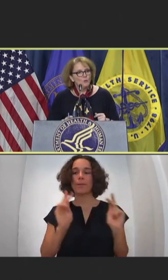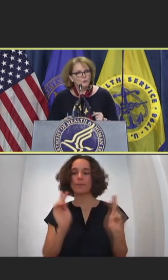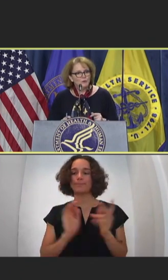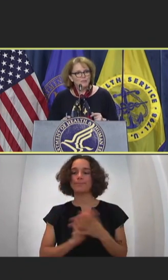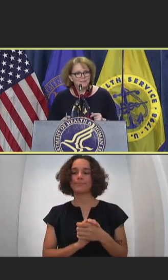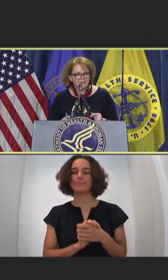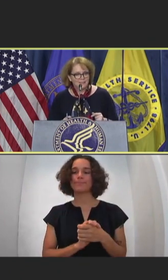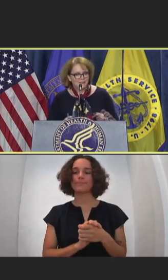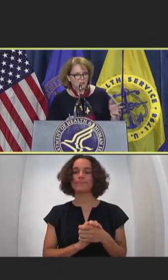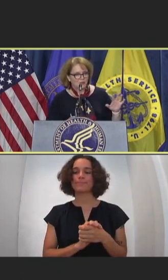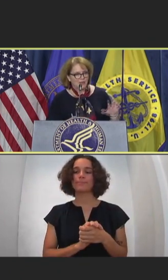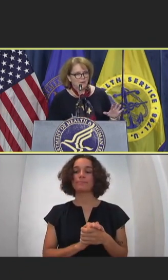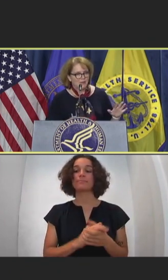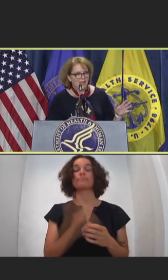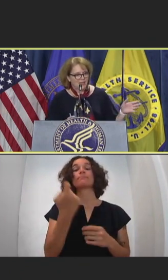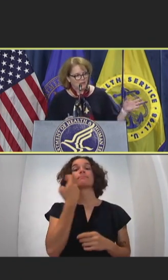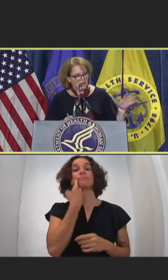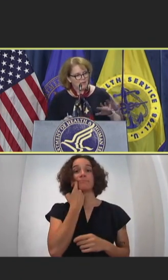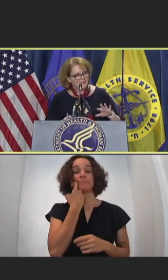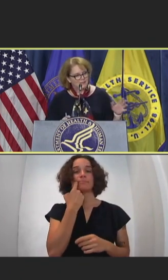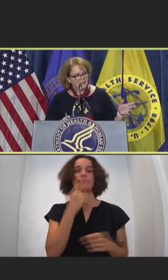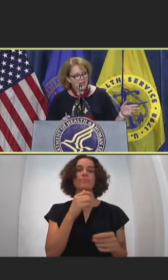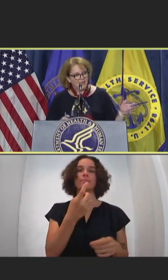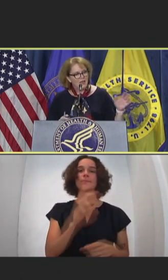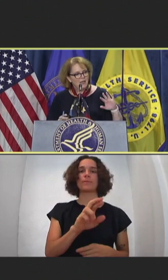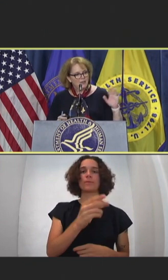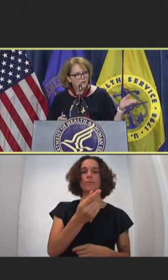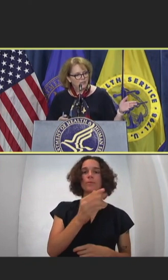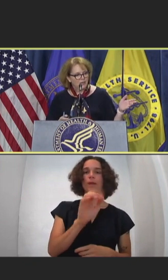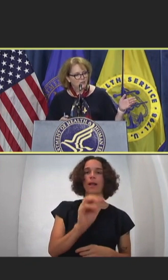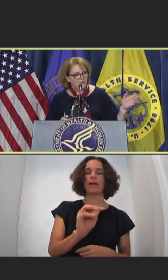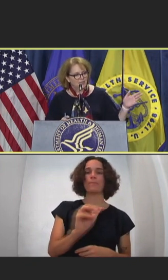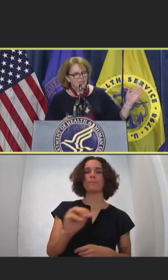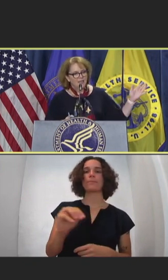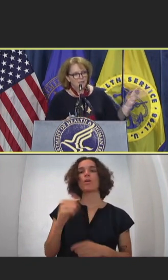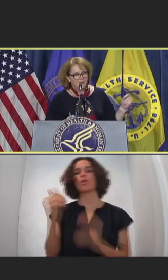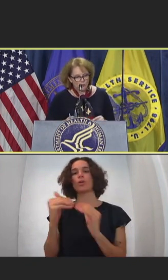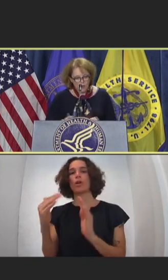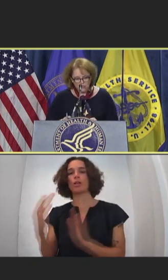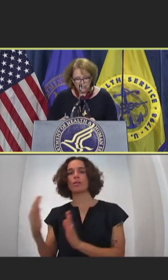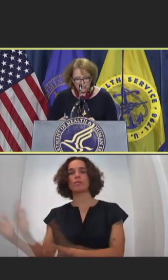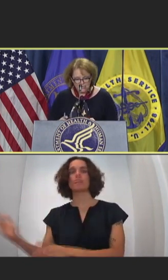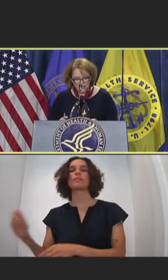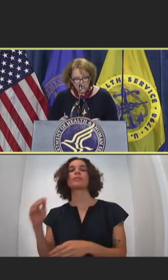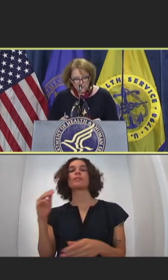we recently -- Dr. Graham and colleagues and I, including Dr. Nina Kim at Washington -- published